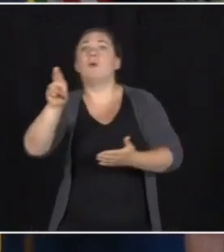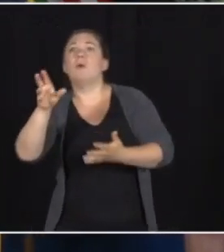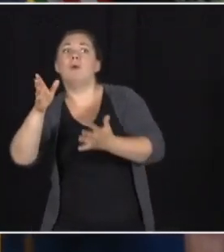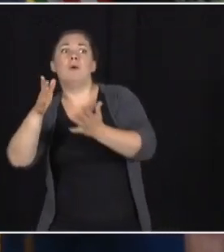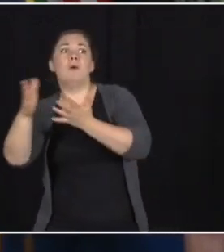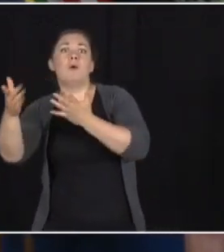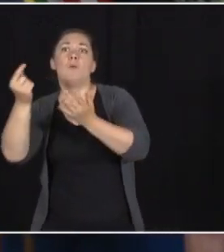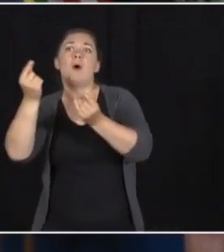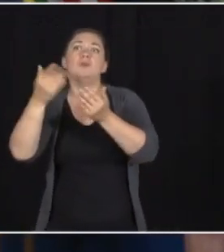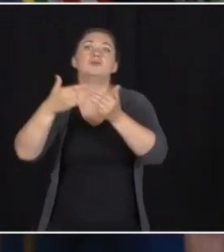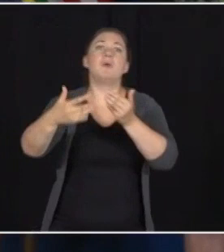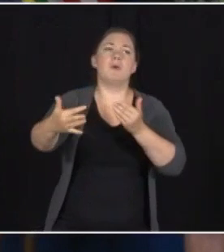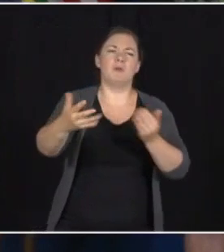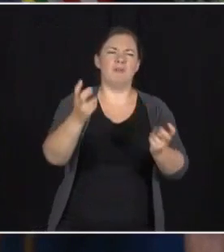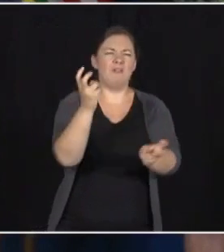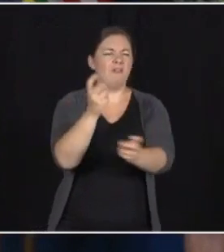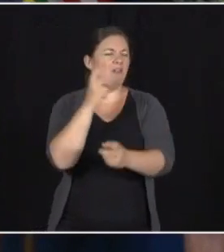post secondary schools that they're going to.